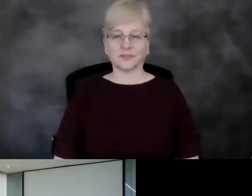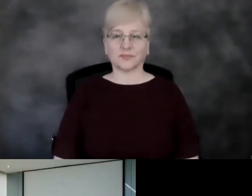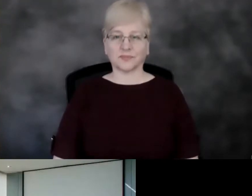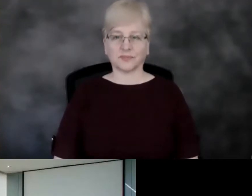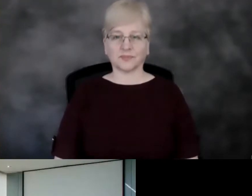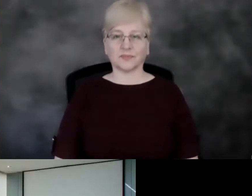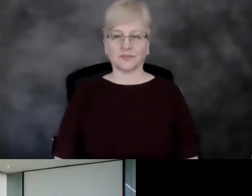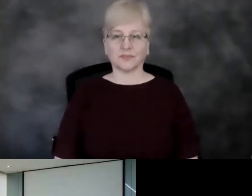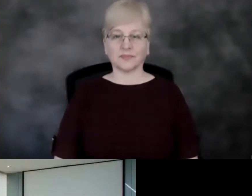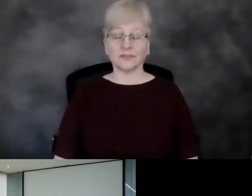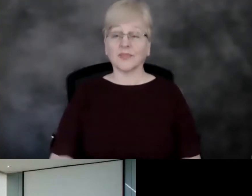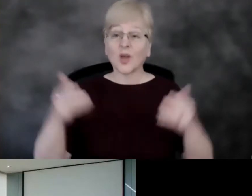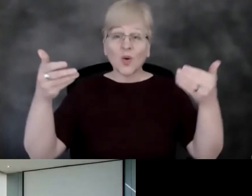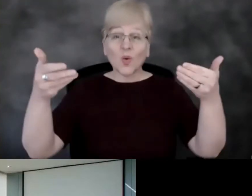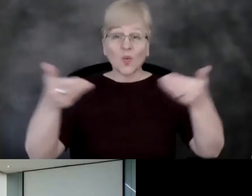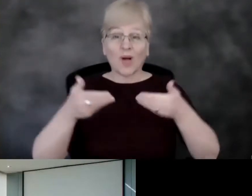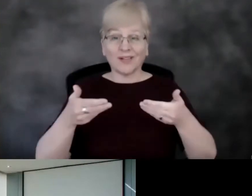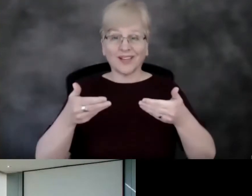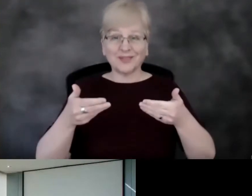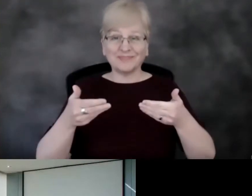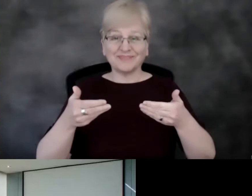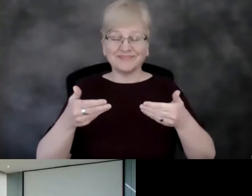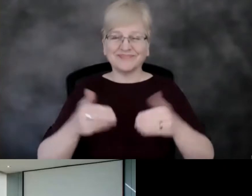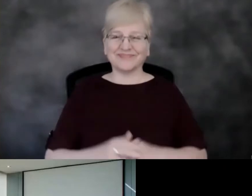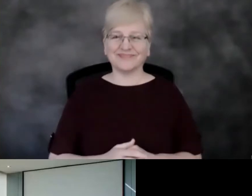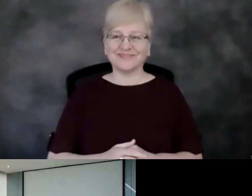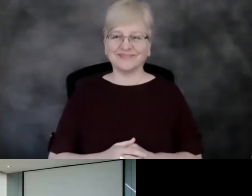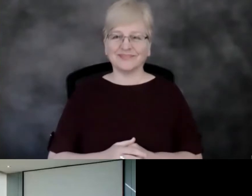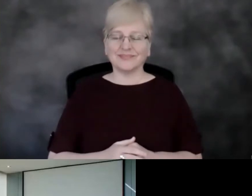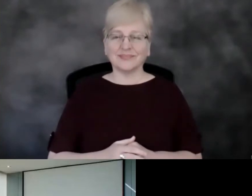16:00:56 This text is being provided in a rough draft format. Communication Access Realtime Translation (CART) is intended to facilitate realtime access to oral and aural communication. It is not meant to produce a verbatim record of the proceedings. 16:02:34 >> FELICE LEVINE: Welcome, everyone to the